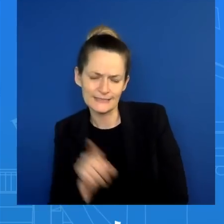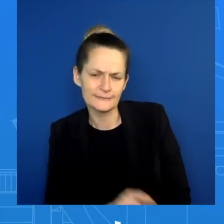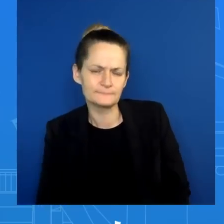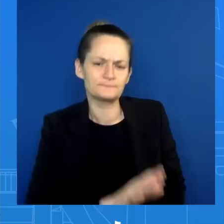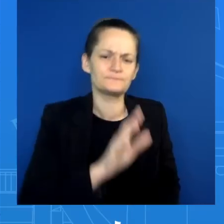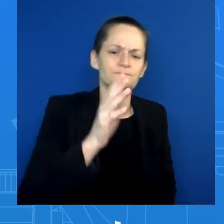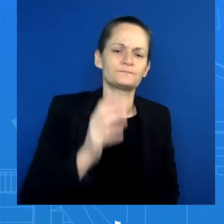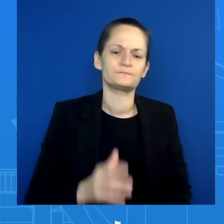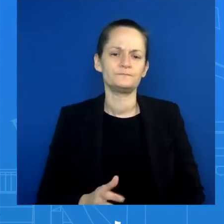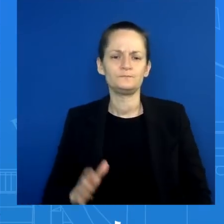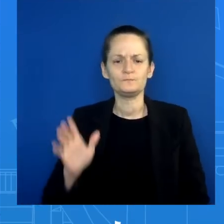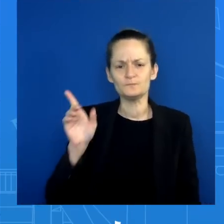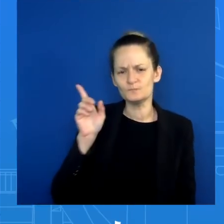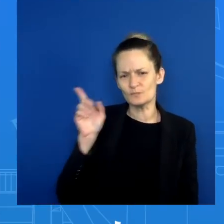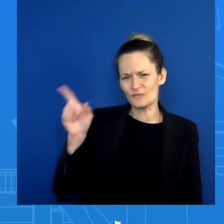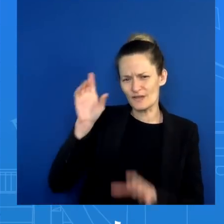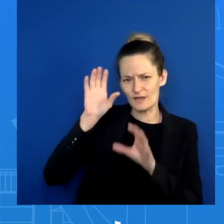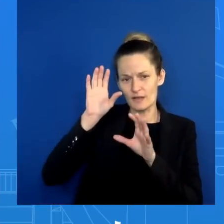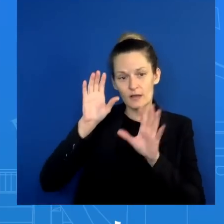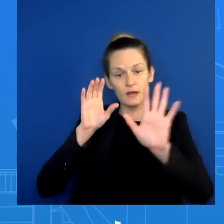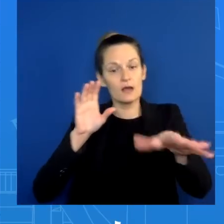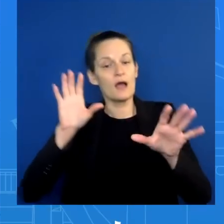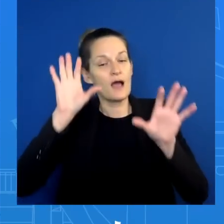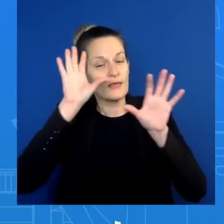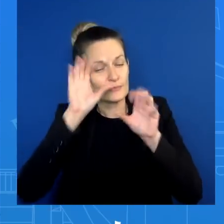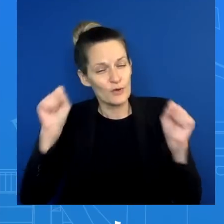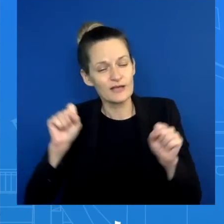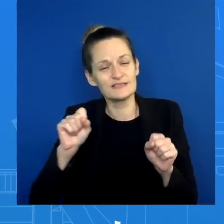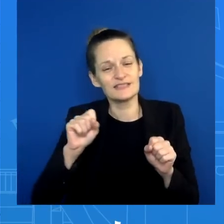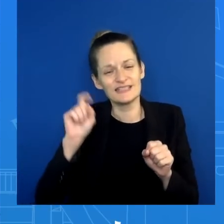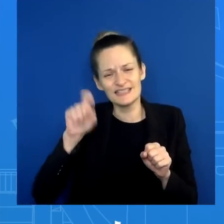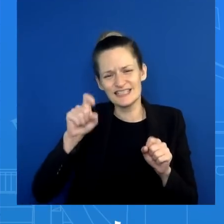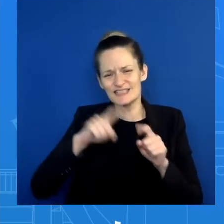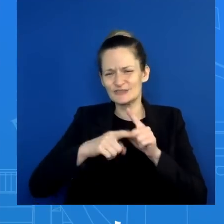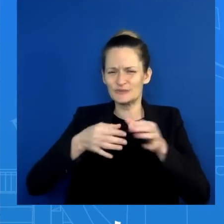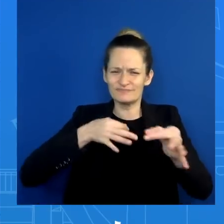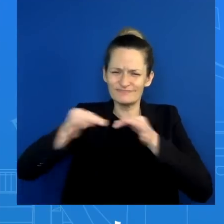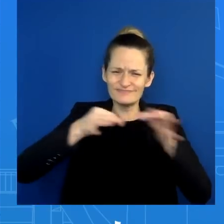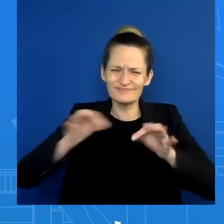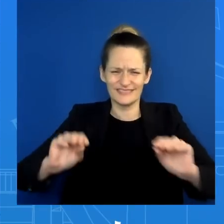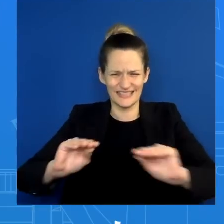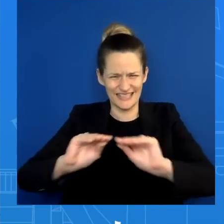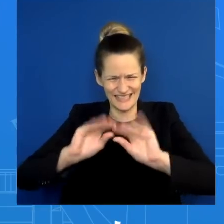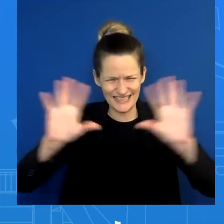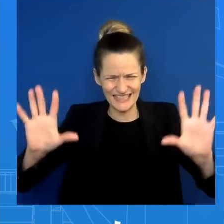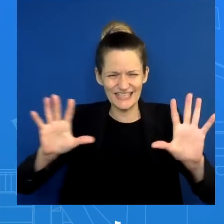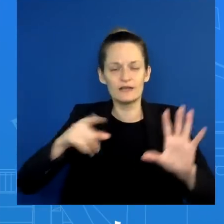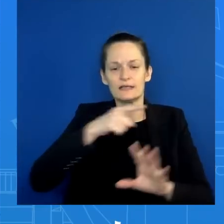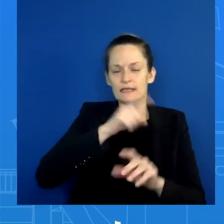I don't have the specific readout as when I walked out, the readout hadn't come out yet. I gave you a couple of points